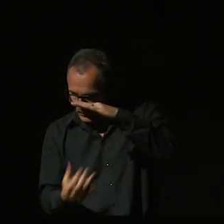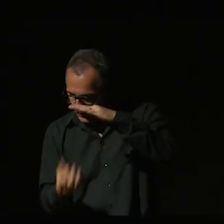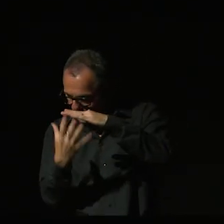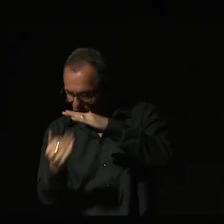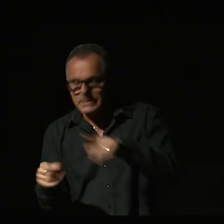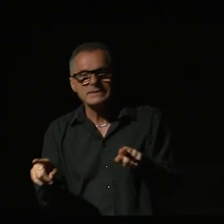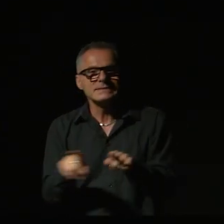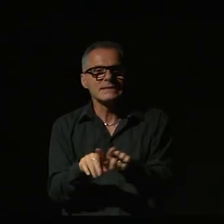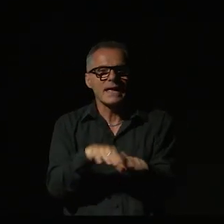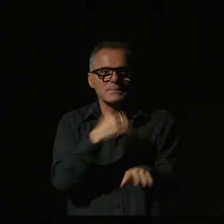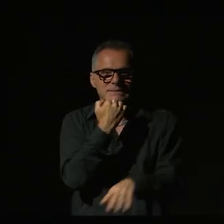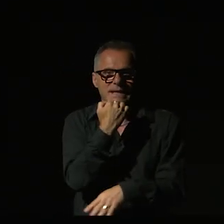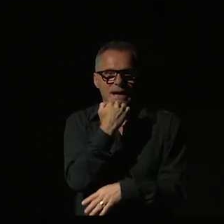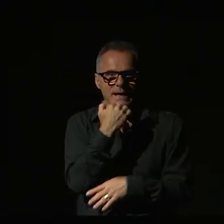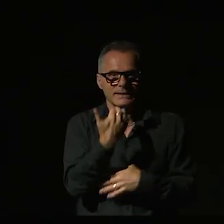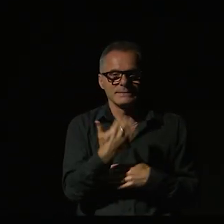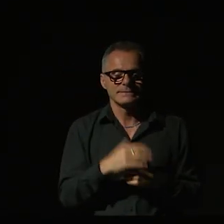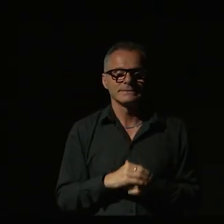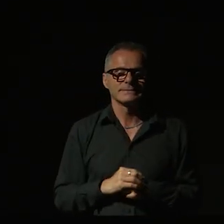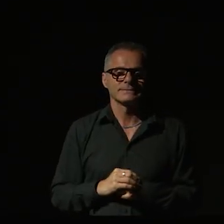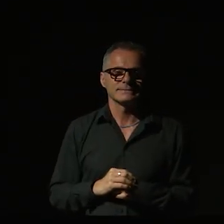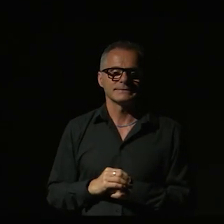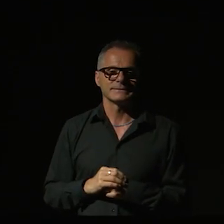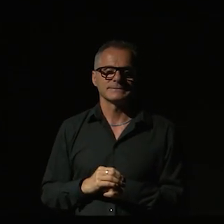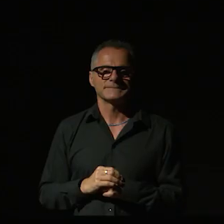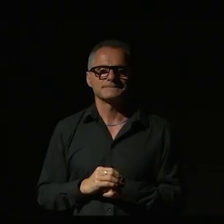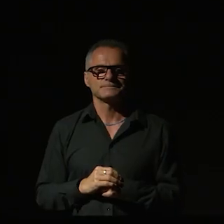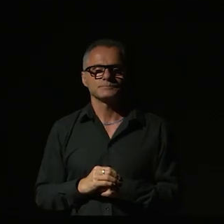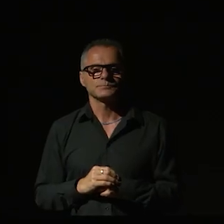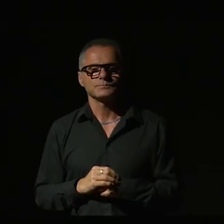that then would have been used.